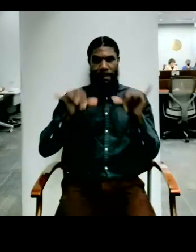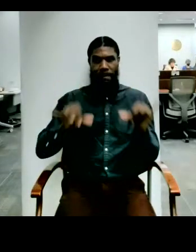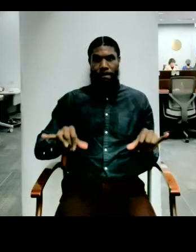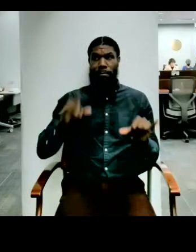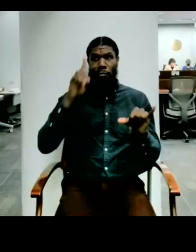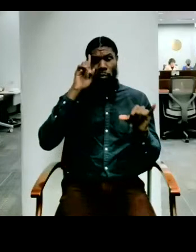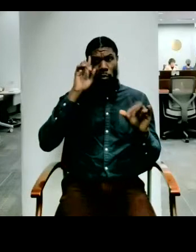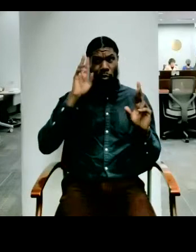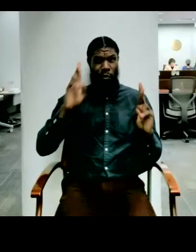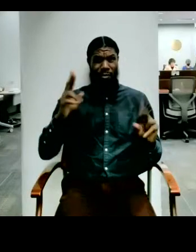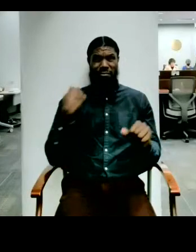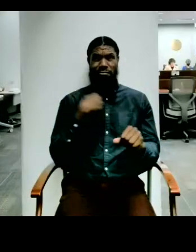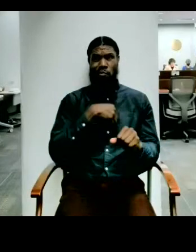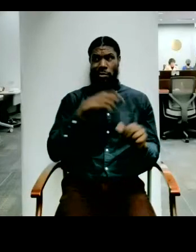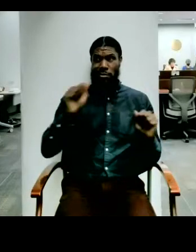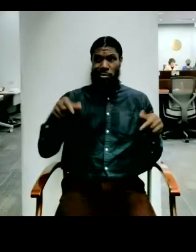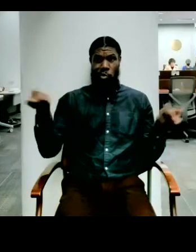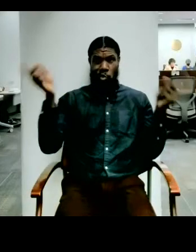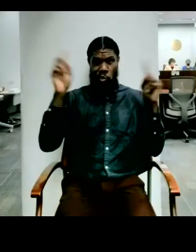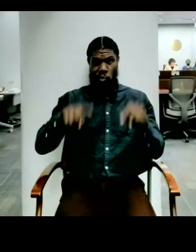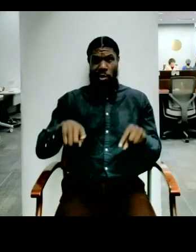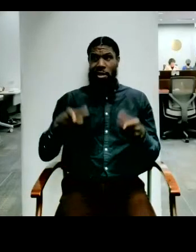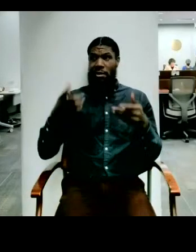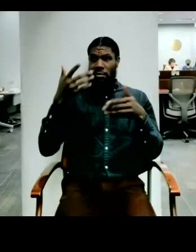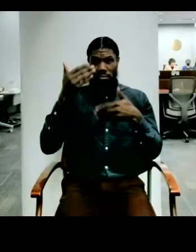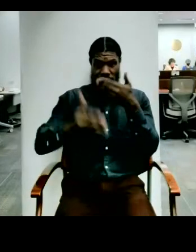and simply hear finally from our witnesses today.